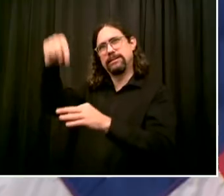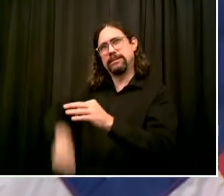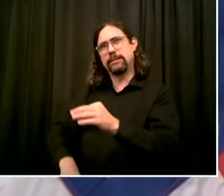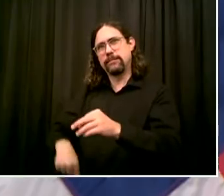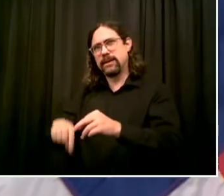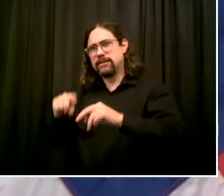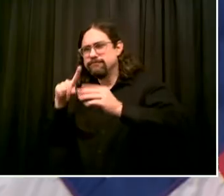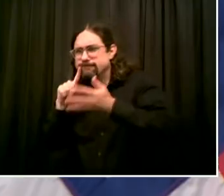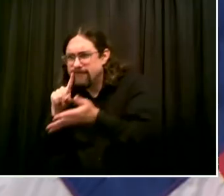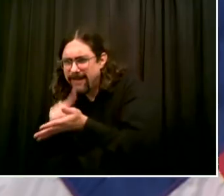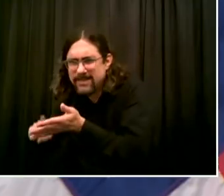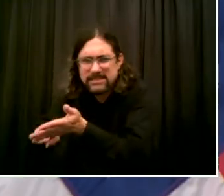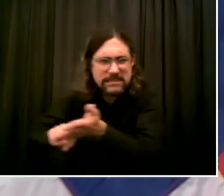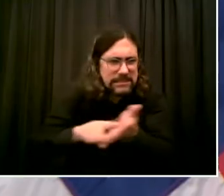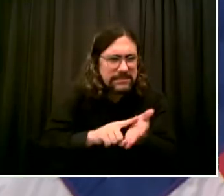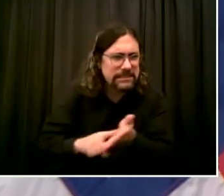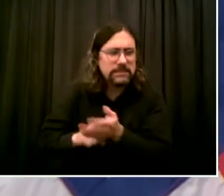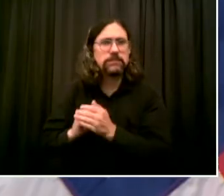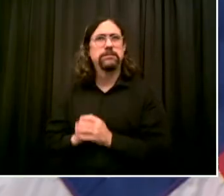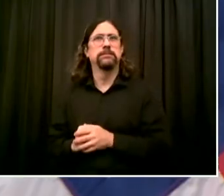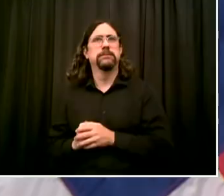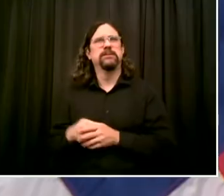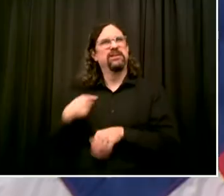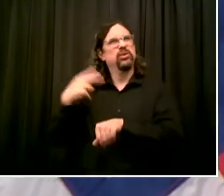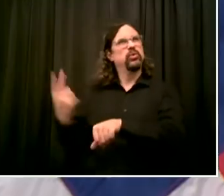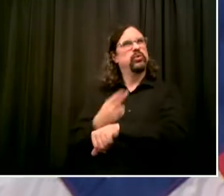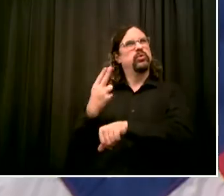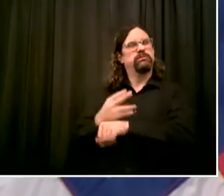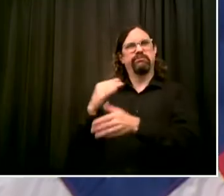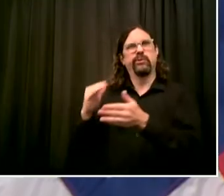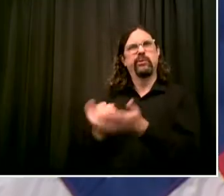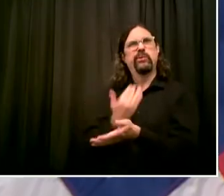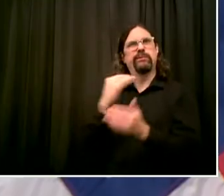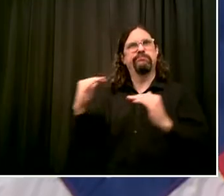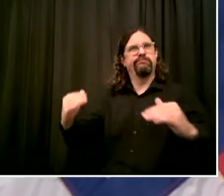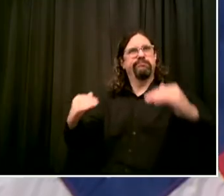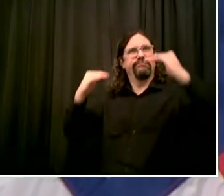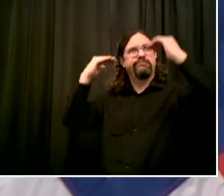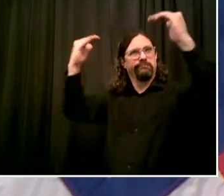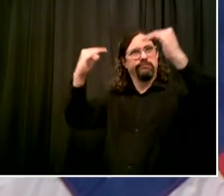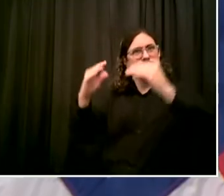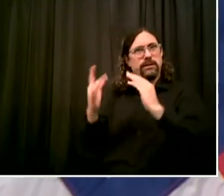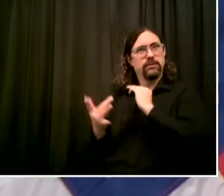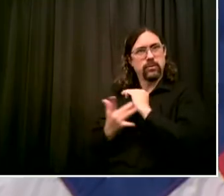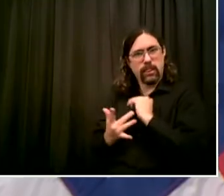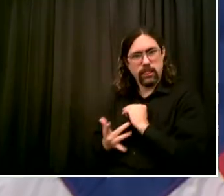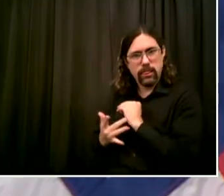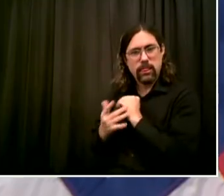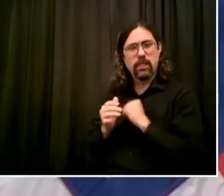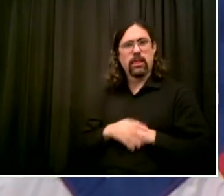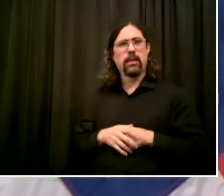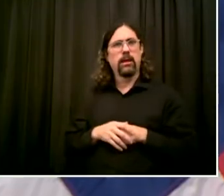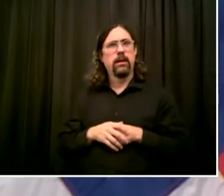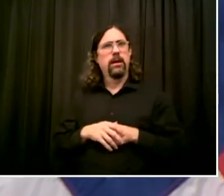WORKING WITH THE COMMUNITY AND WE HAVE PIONEERED